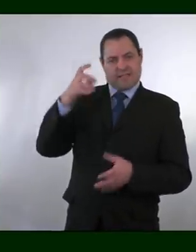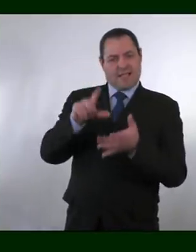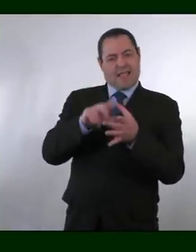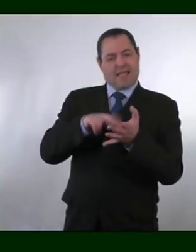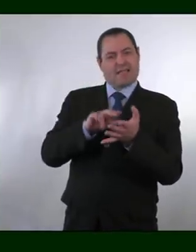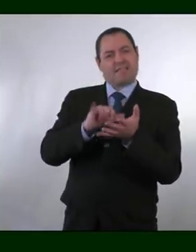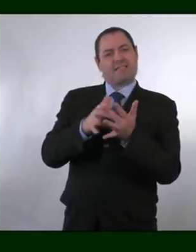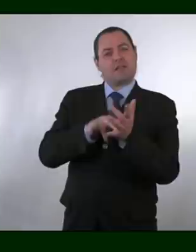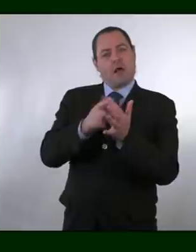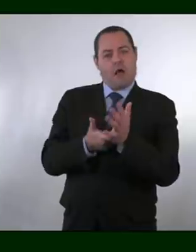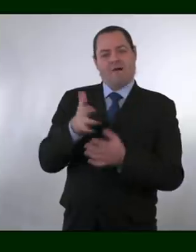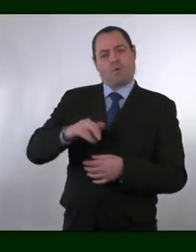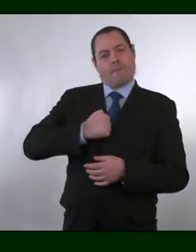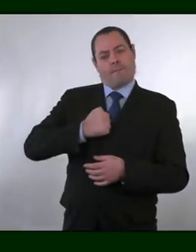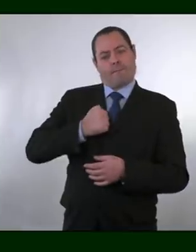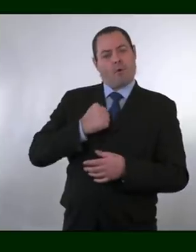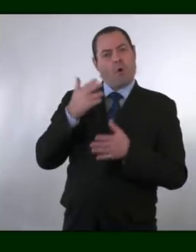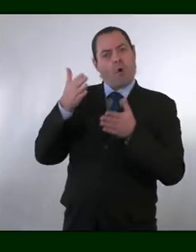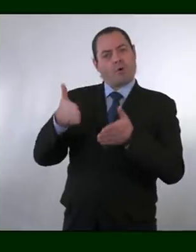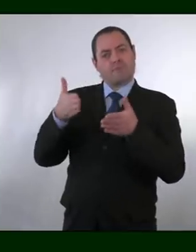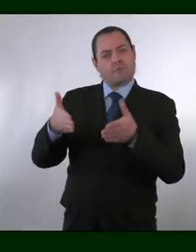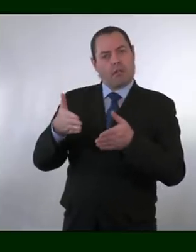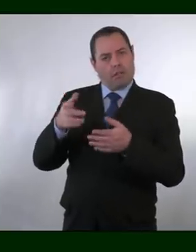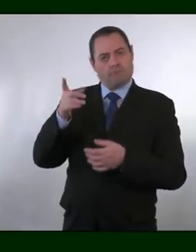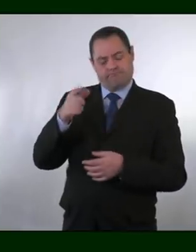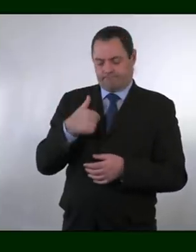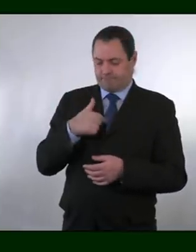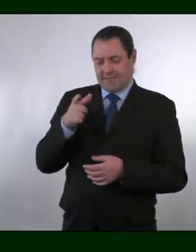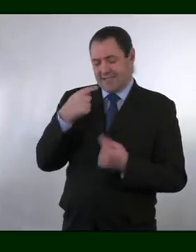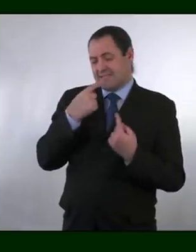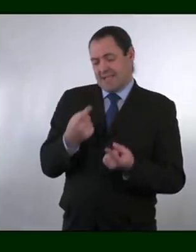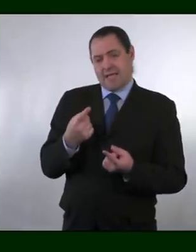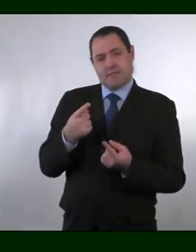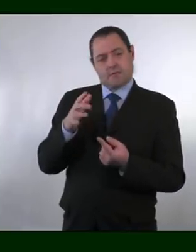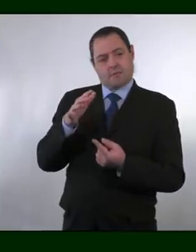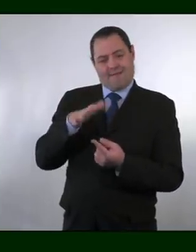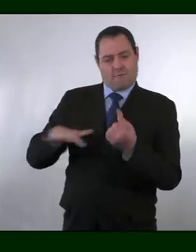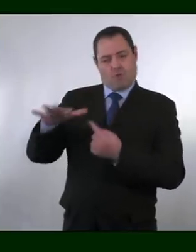Hospital in Liverpool, West Derby, recently stated that the environment a child develops in,